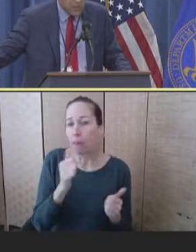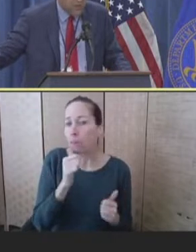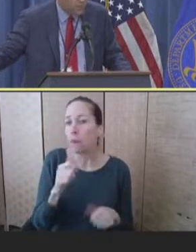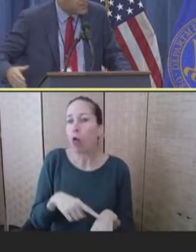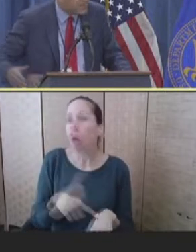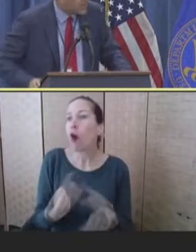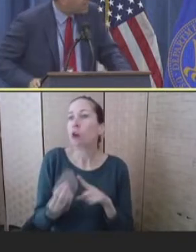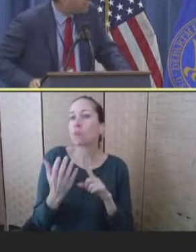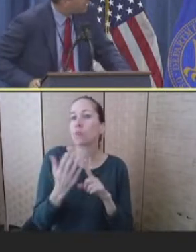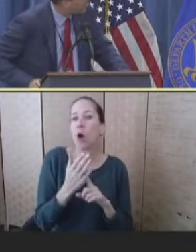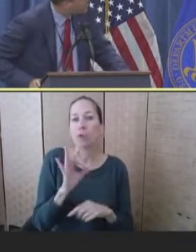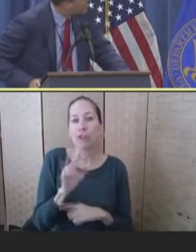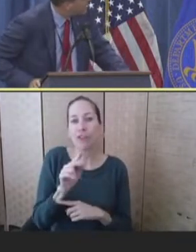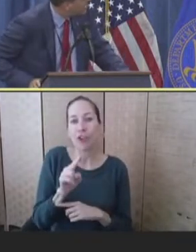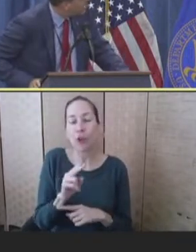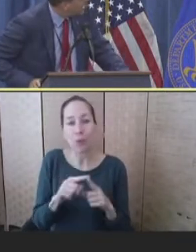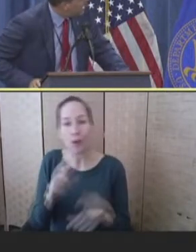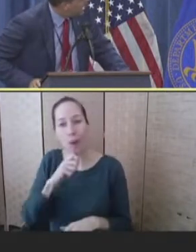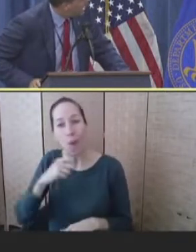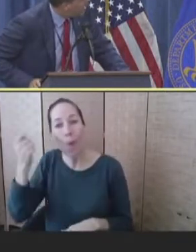to influenza like an elderly person.